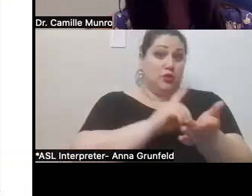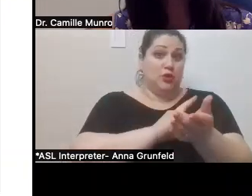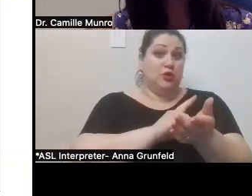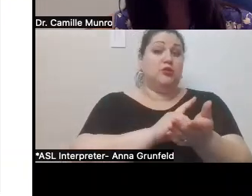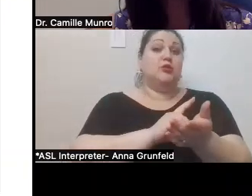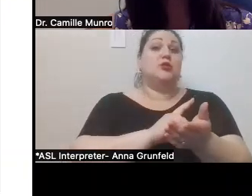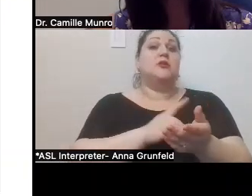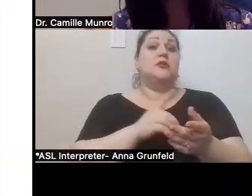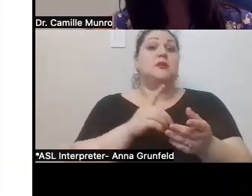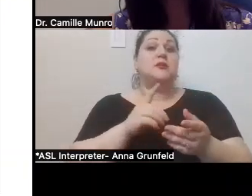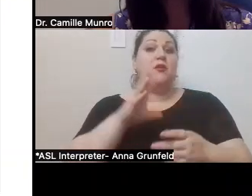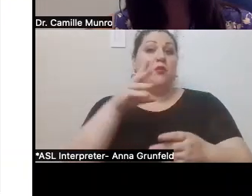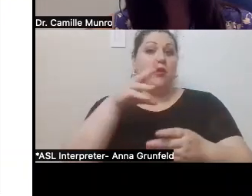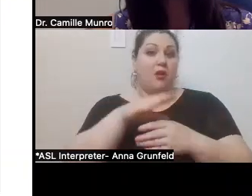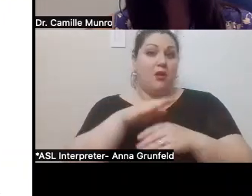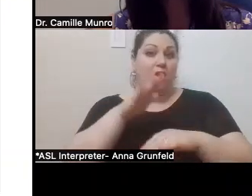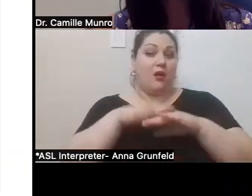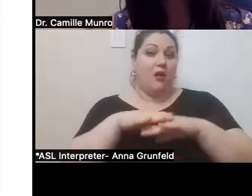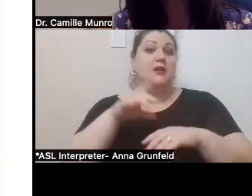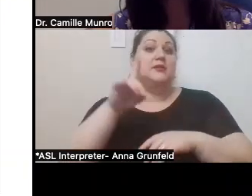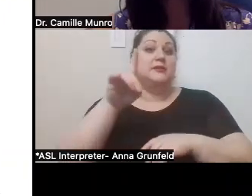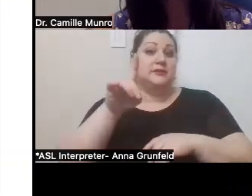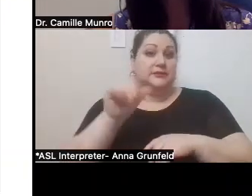the majority were for mental illness.